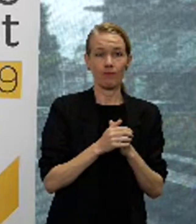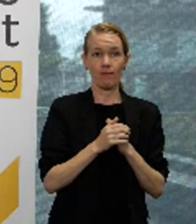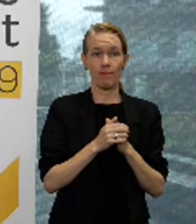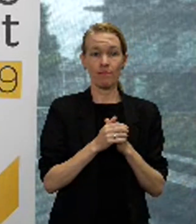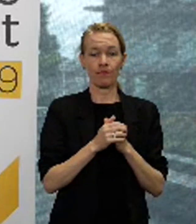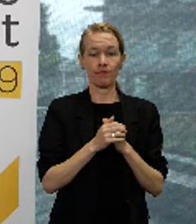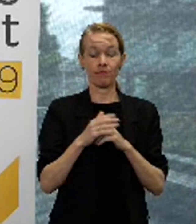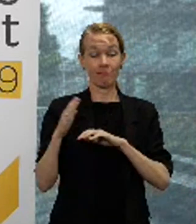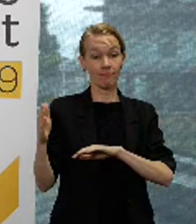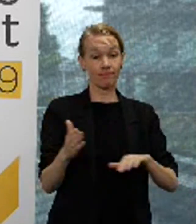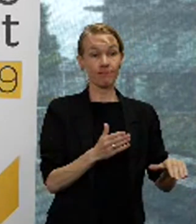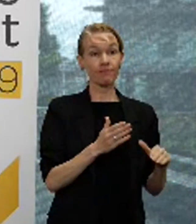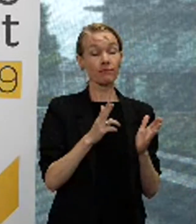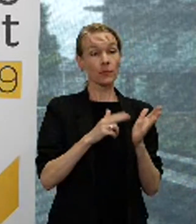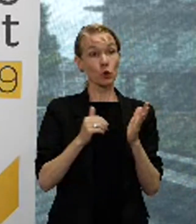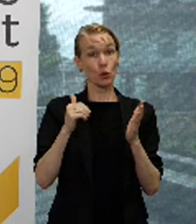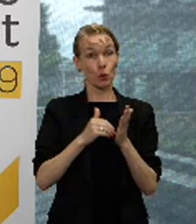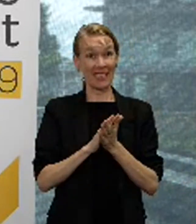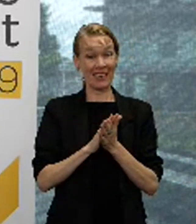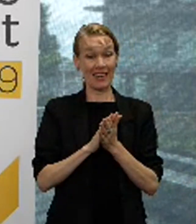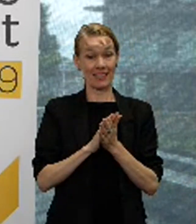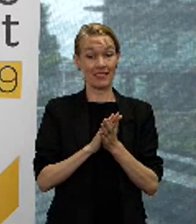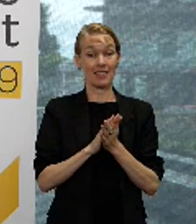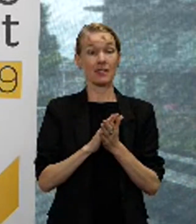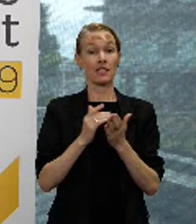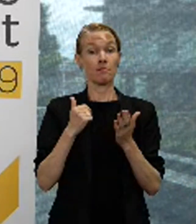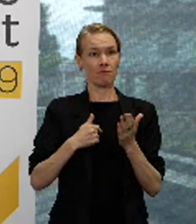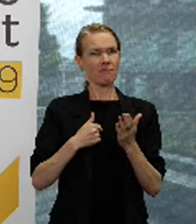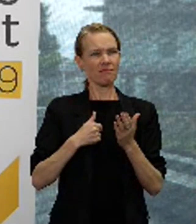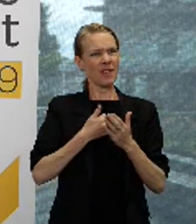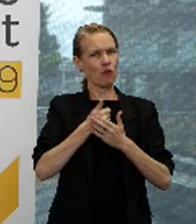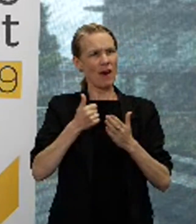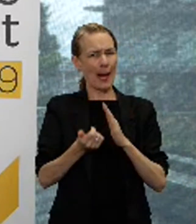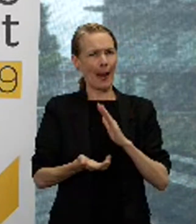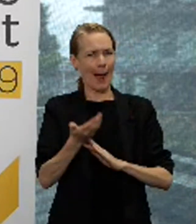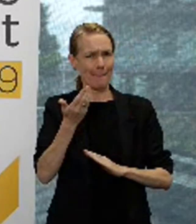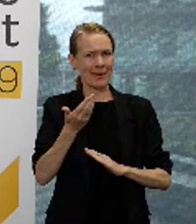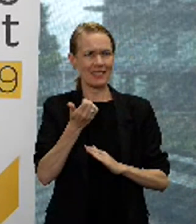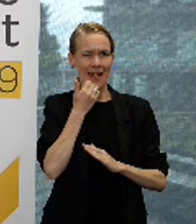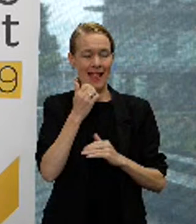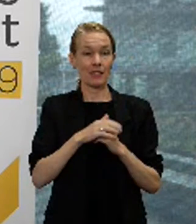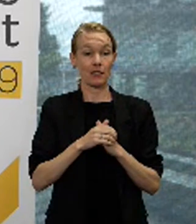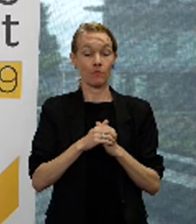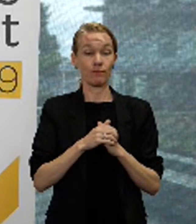Turning into our regular numbers, there were also two imported cases of COVID 19 to report today.